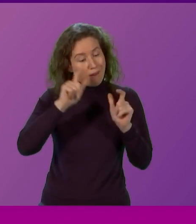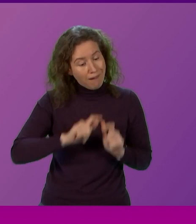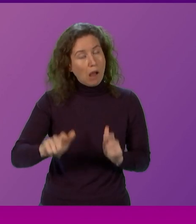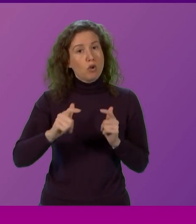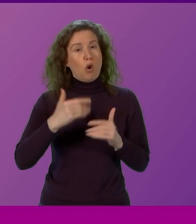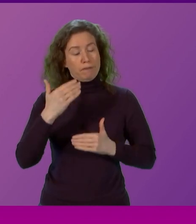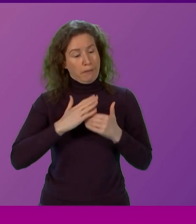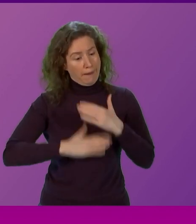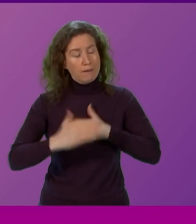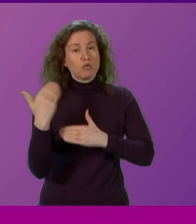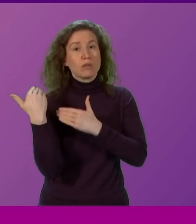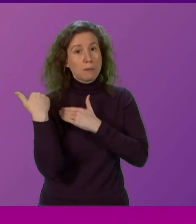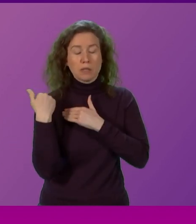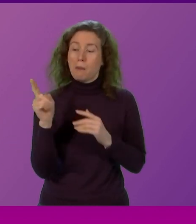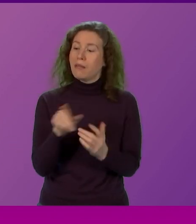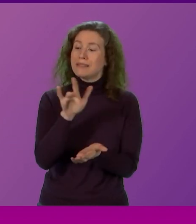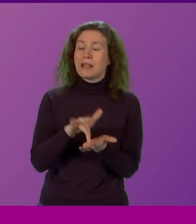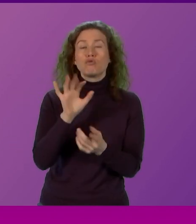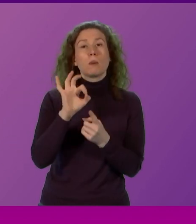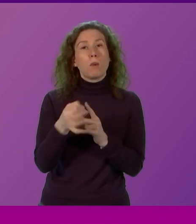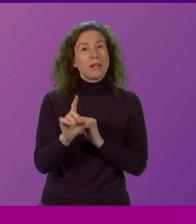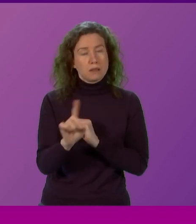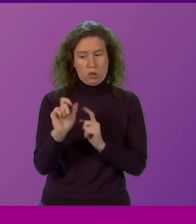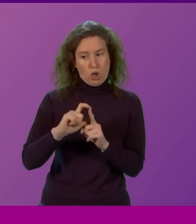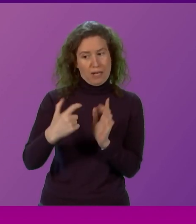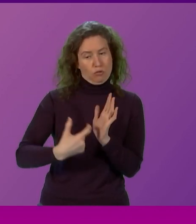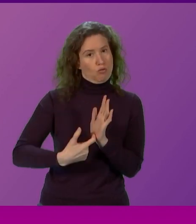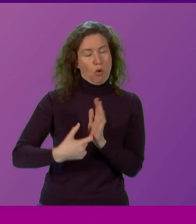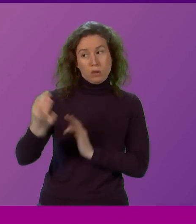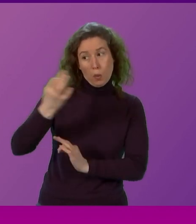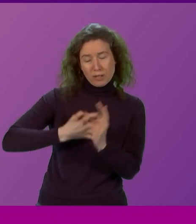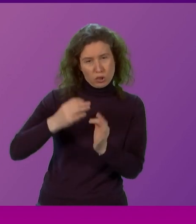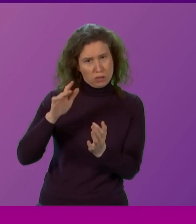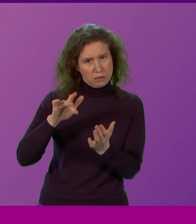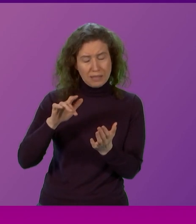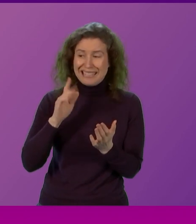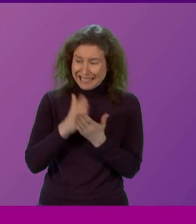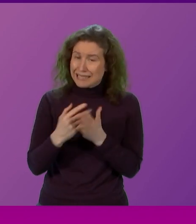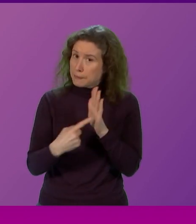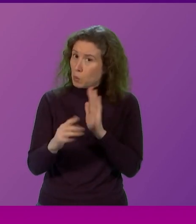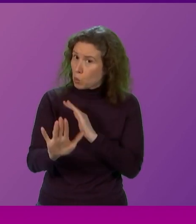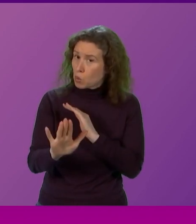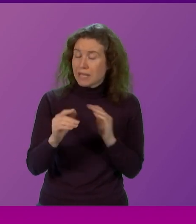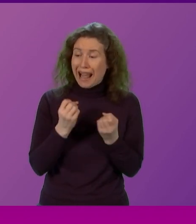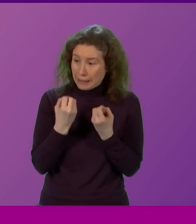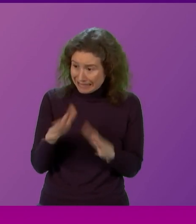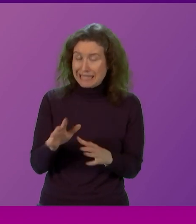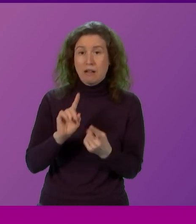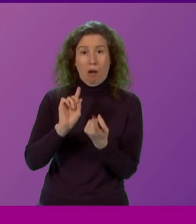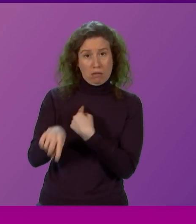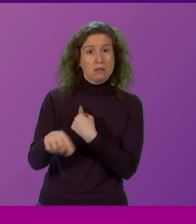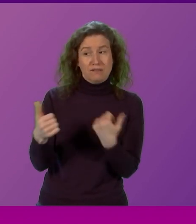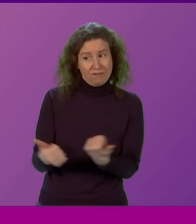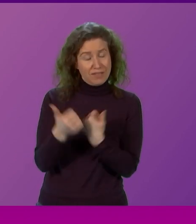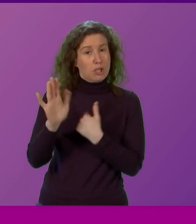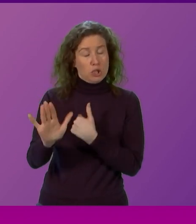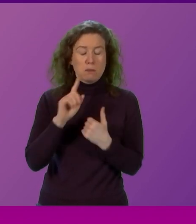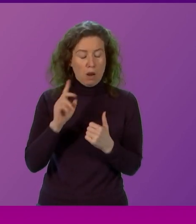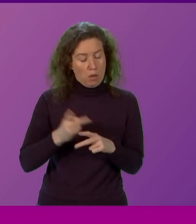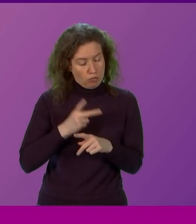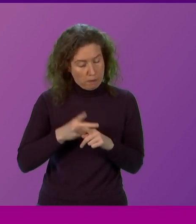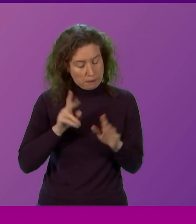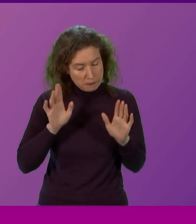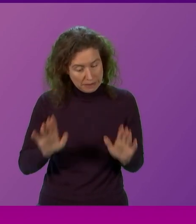I come back to the central point in Douglas Ross’s question, because it is important.